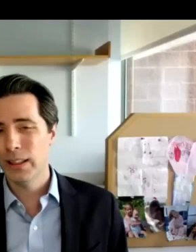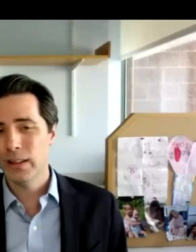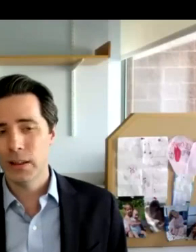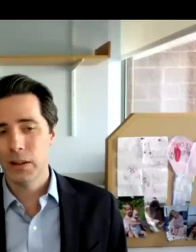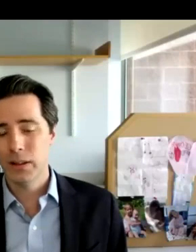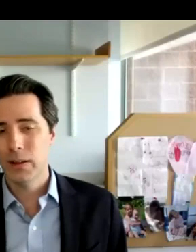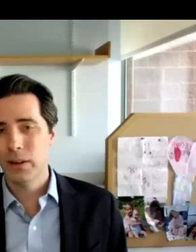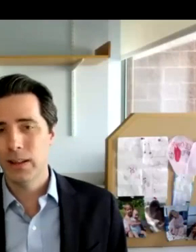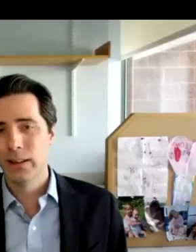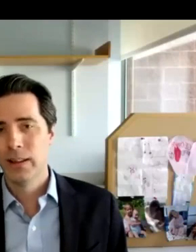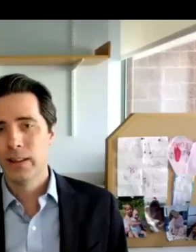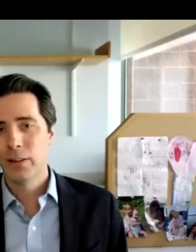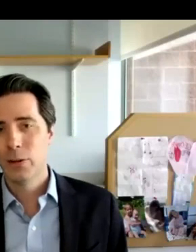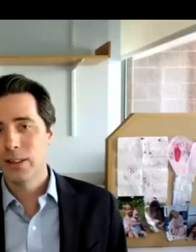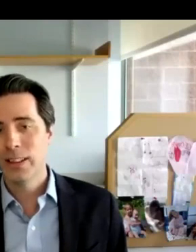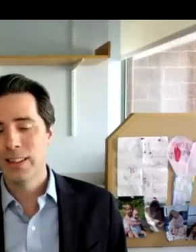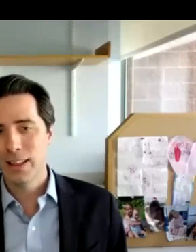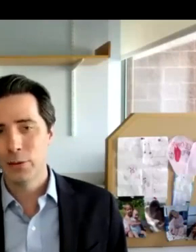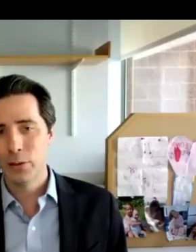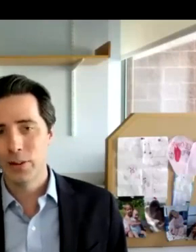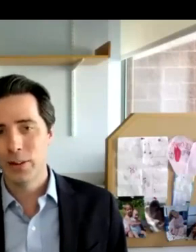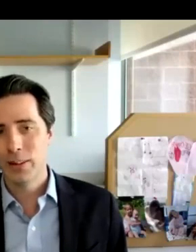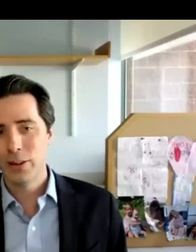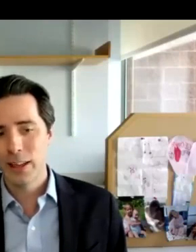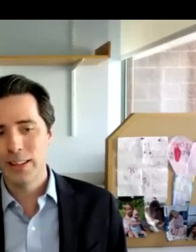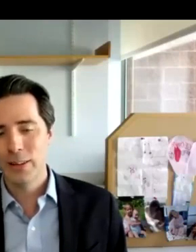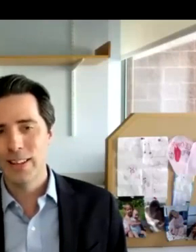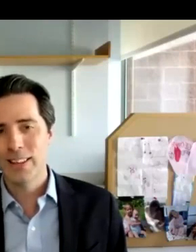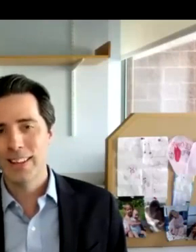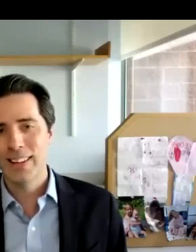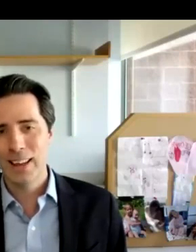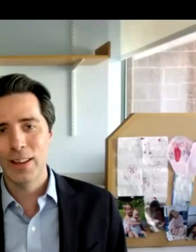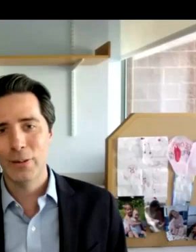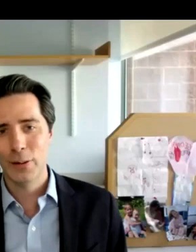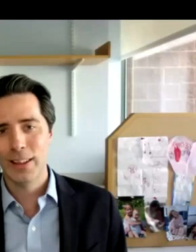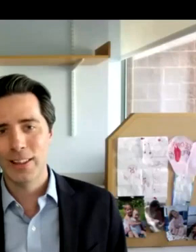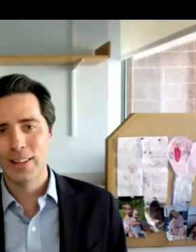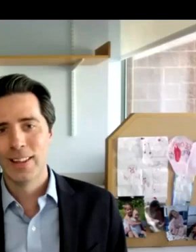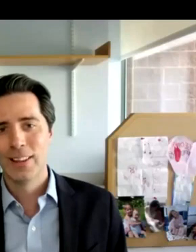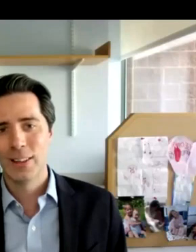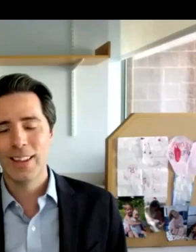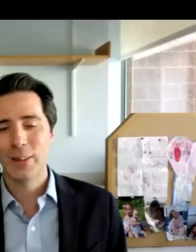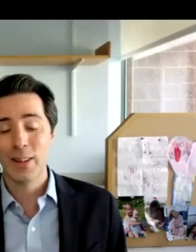think it's congenital CMV you still need to test for genetic hearing loss and